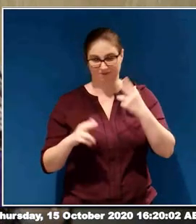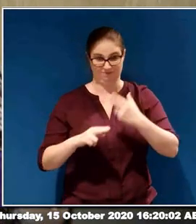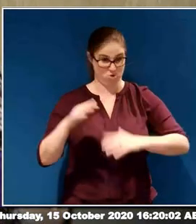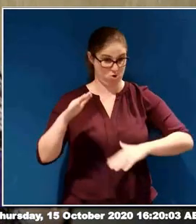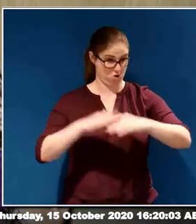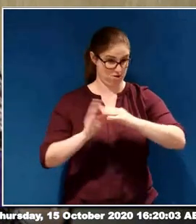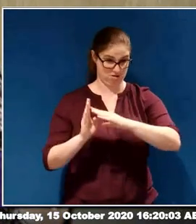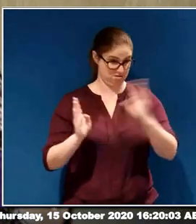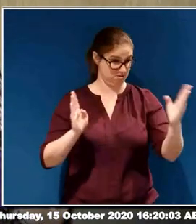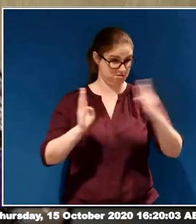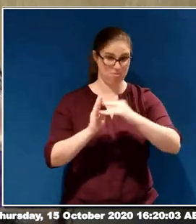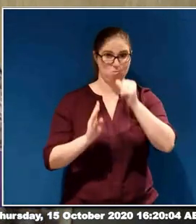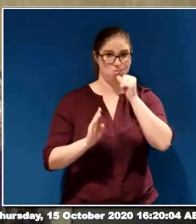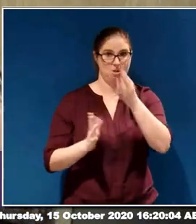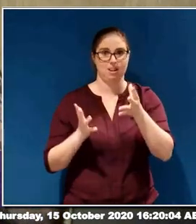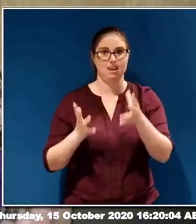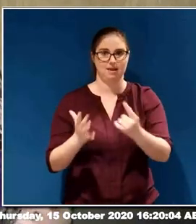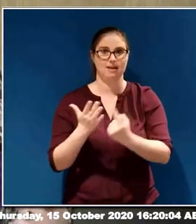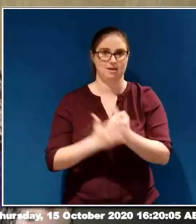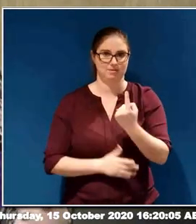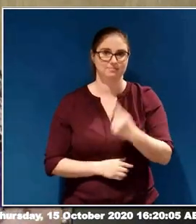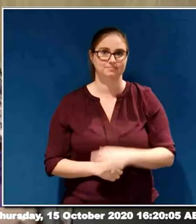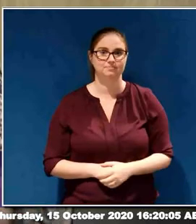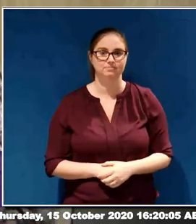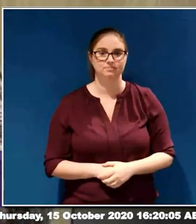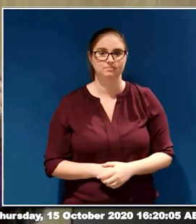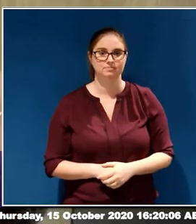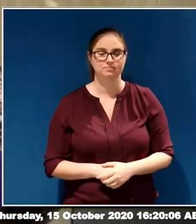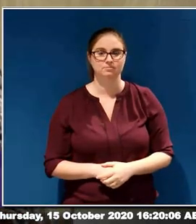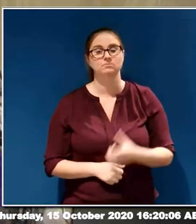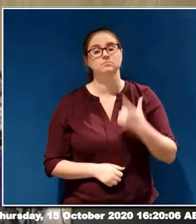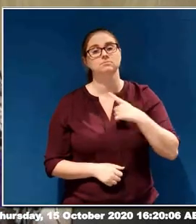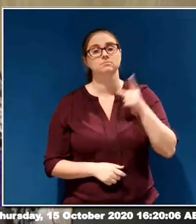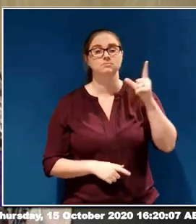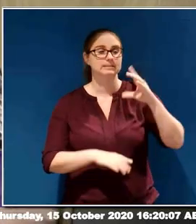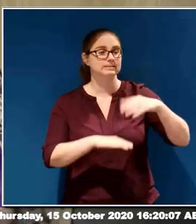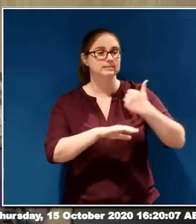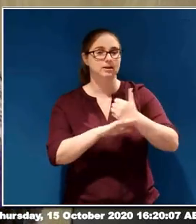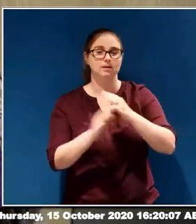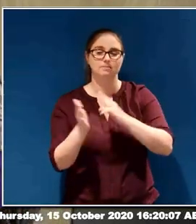systems of support, restorative practices, diversionary strategies,